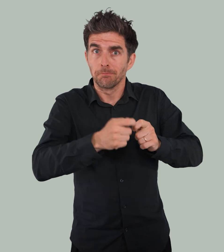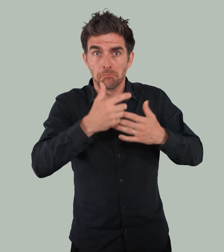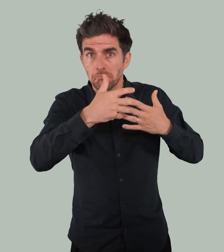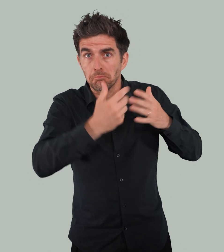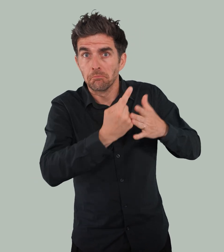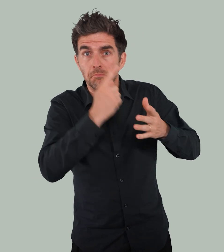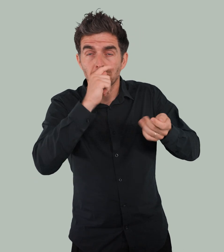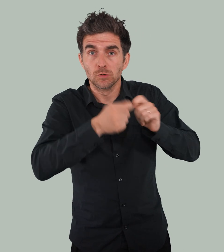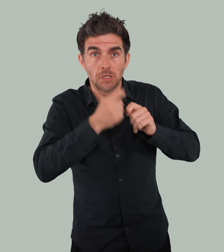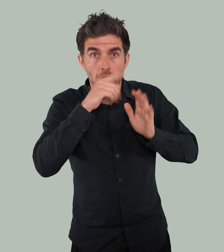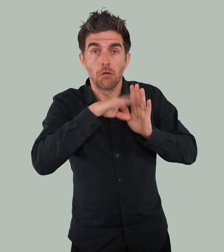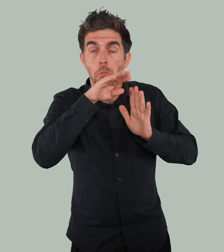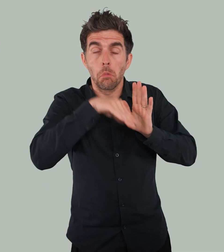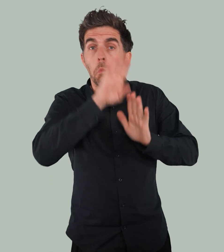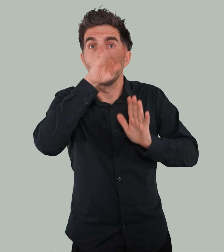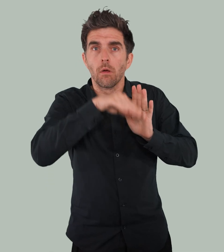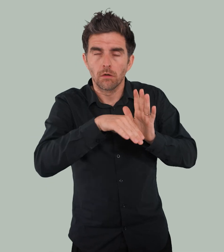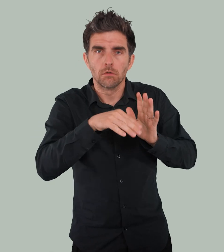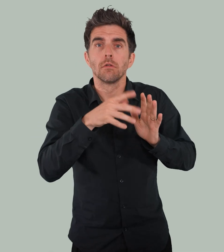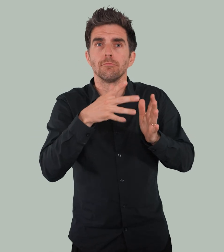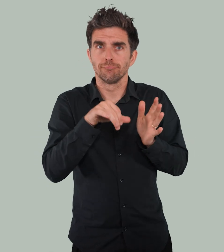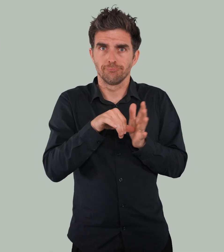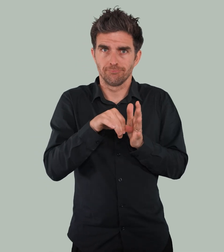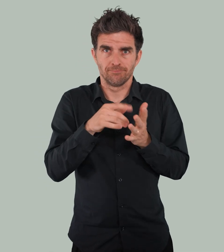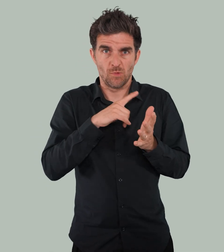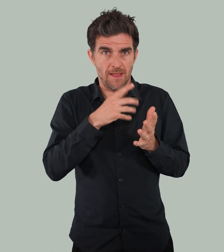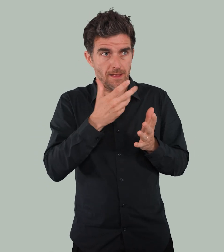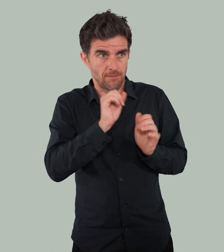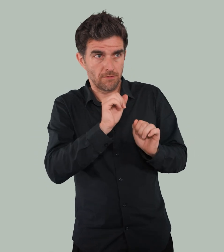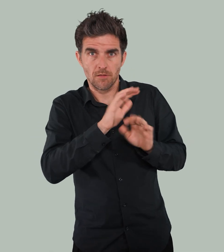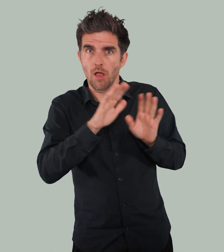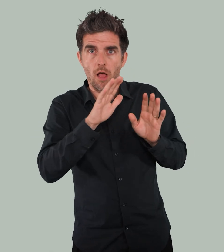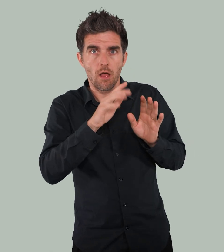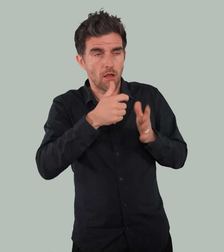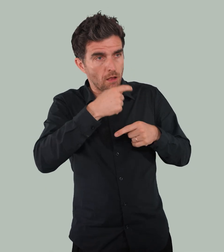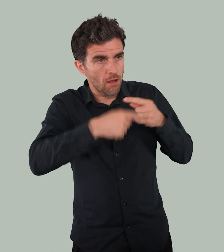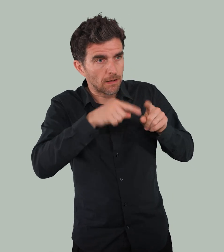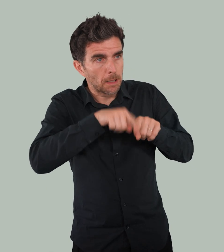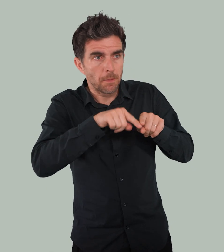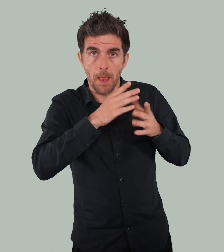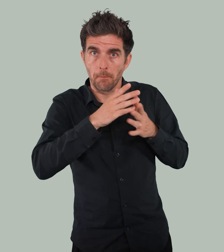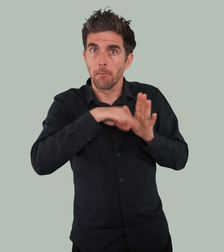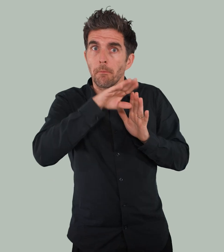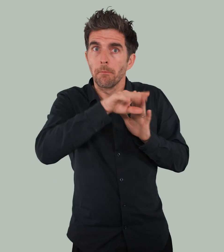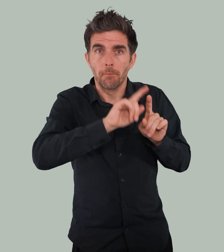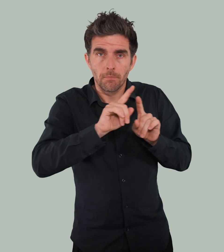They refer to difficulties in having fluctuating